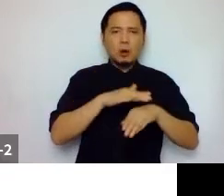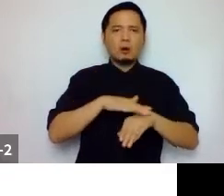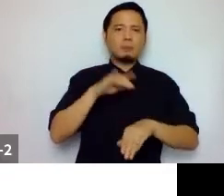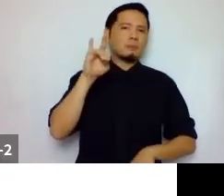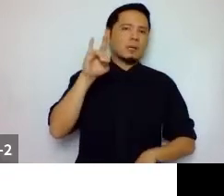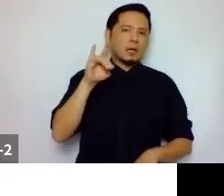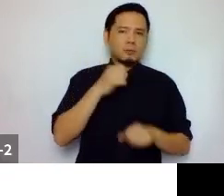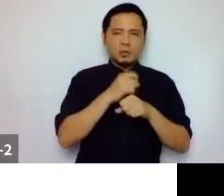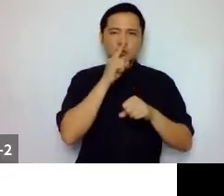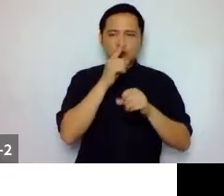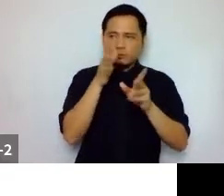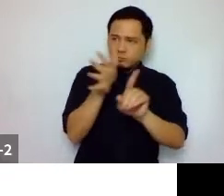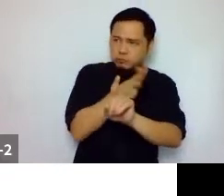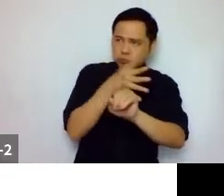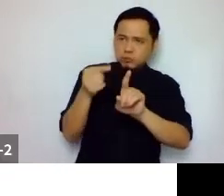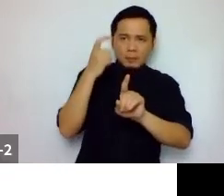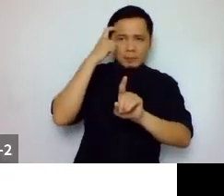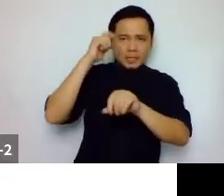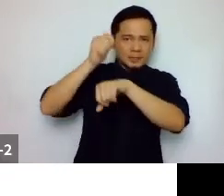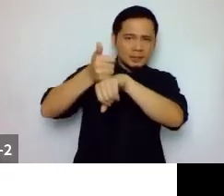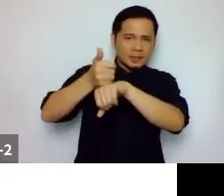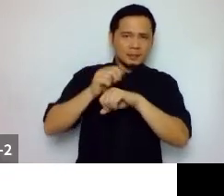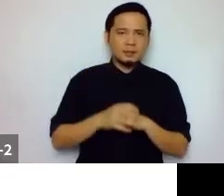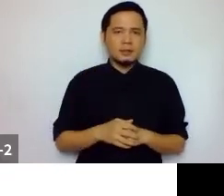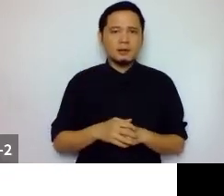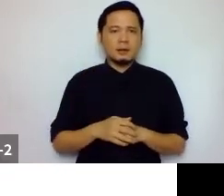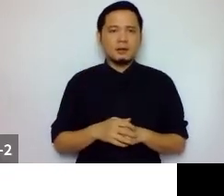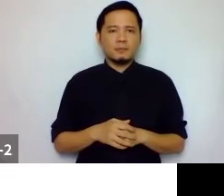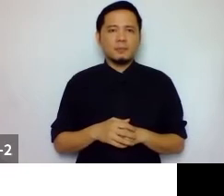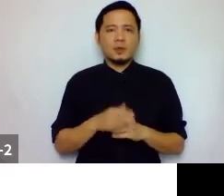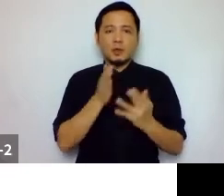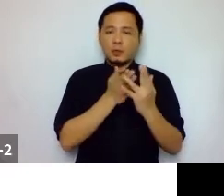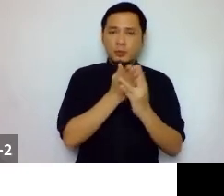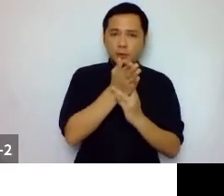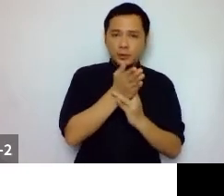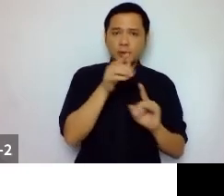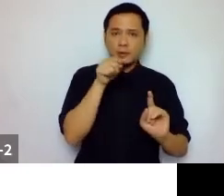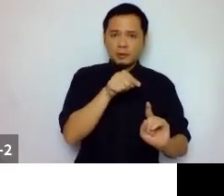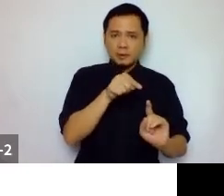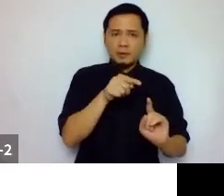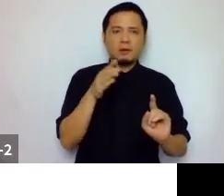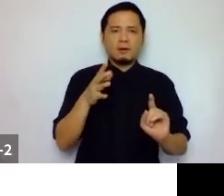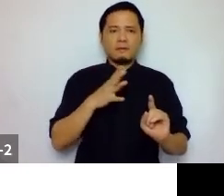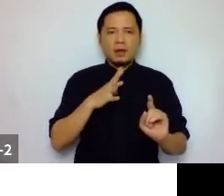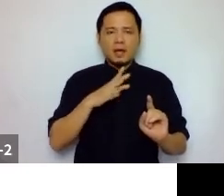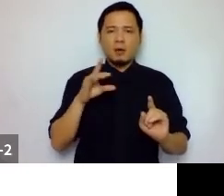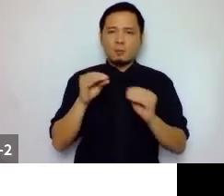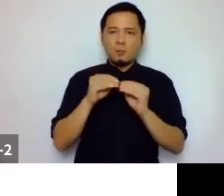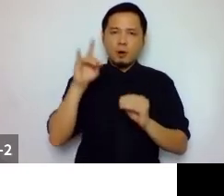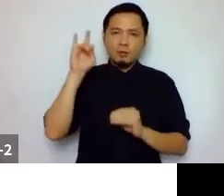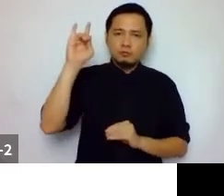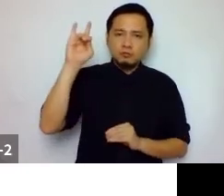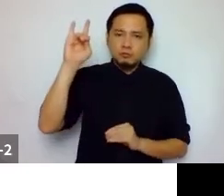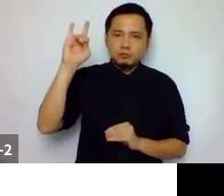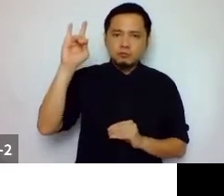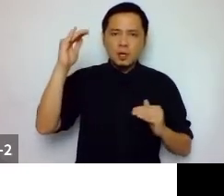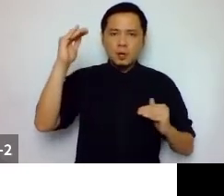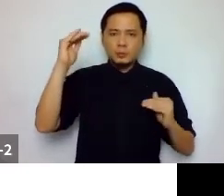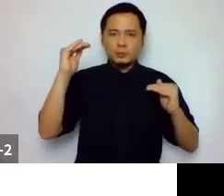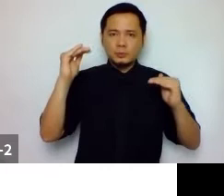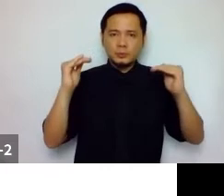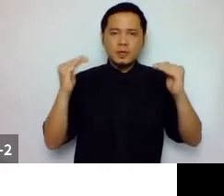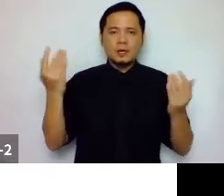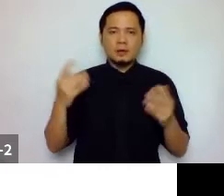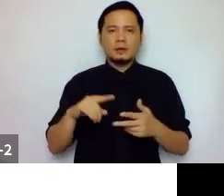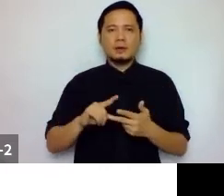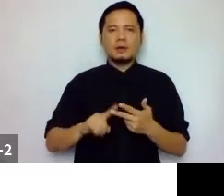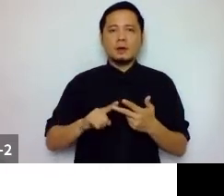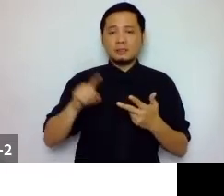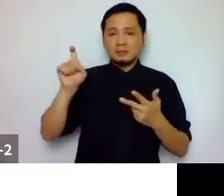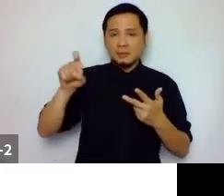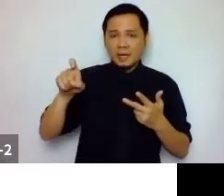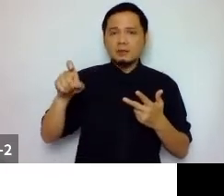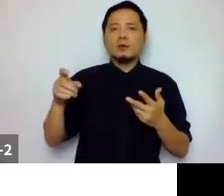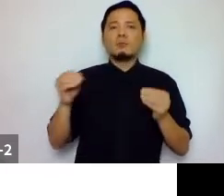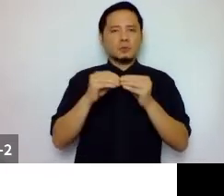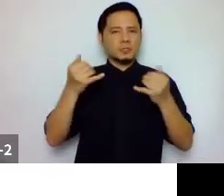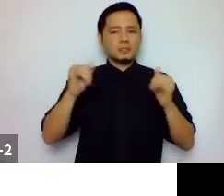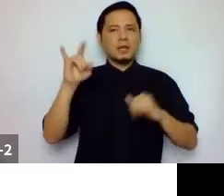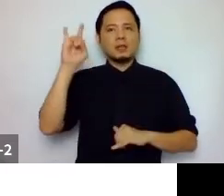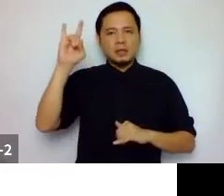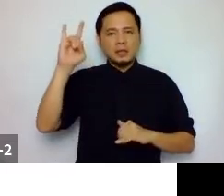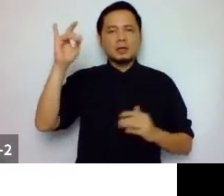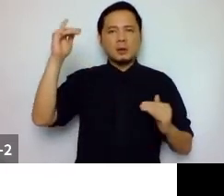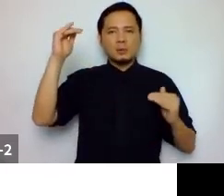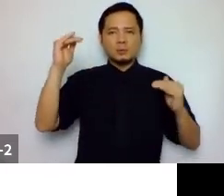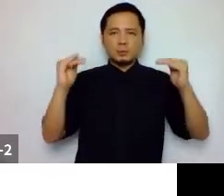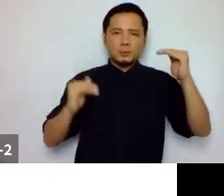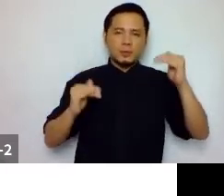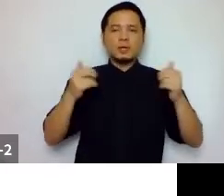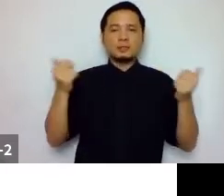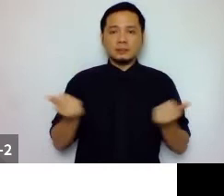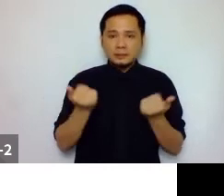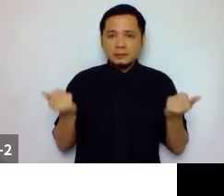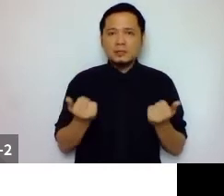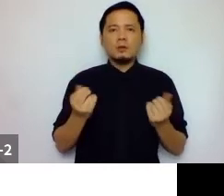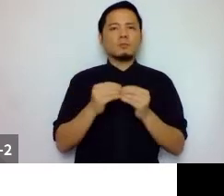When it’s throughput driven we will sustain our media levels and again we will boost when we have more supply and gonna make sure we won't have any excess doses and make sure that we build the vaccine confidence again.